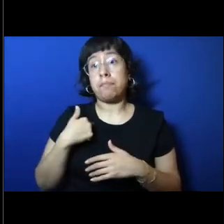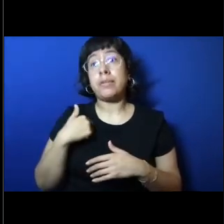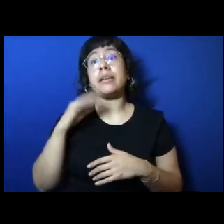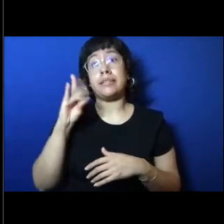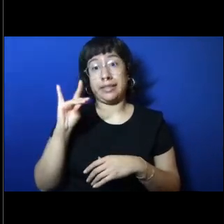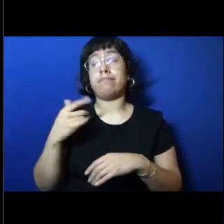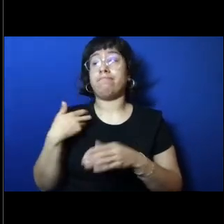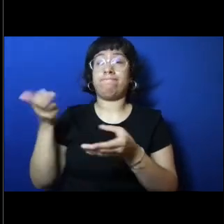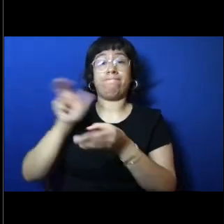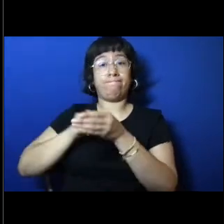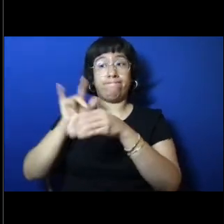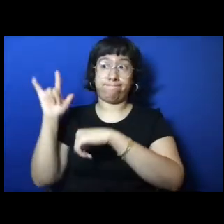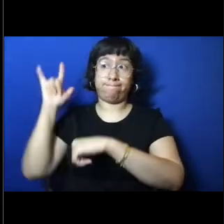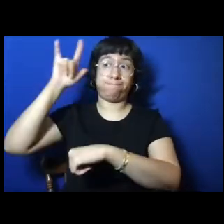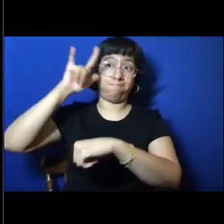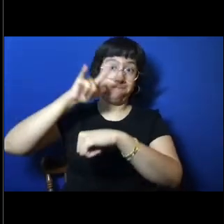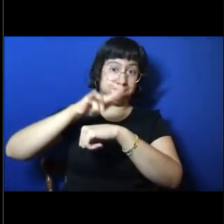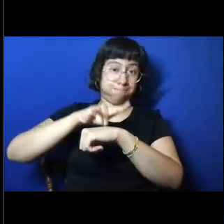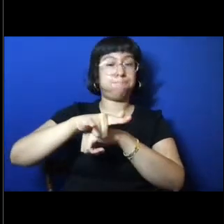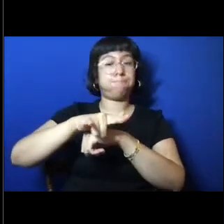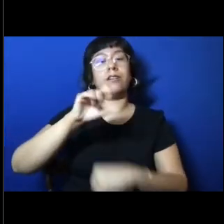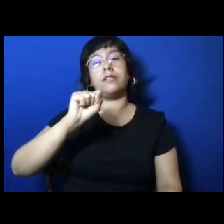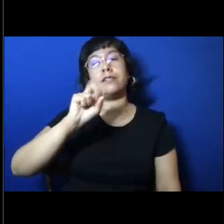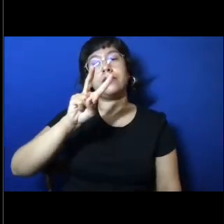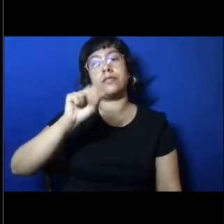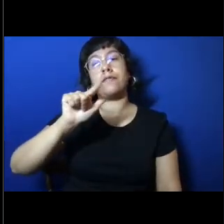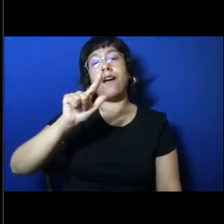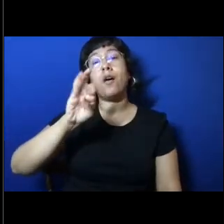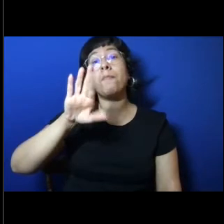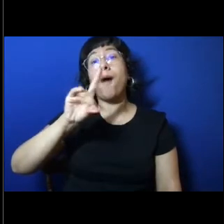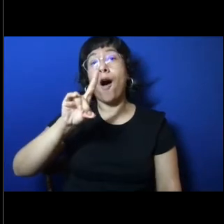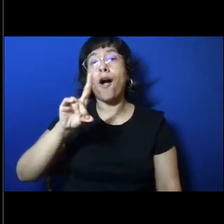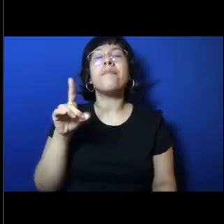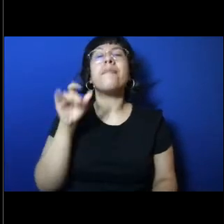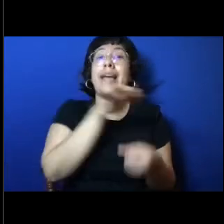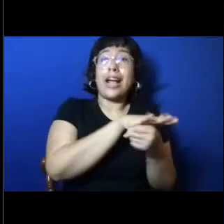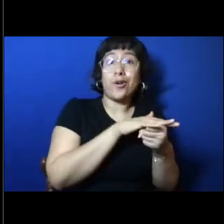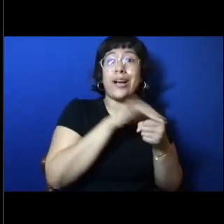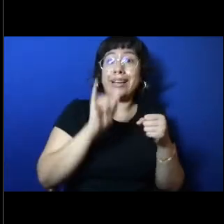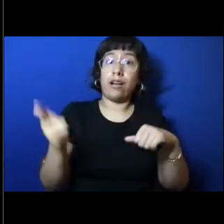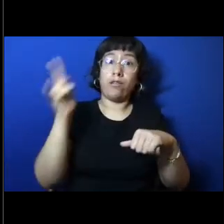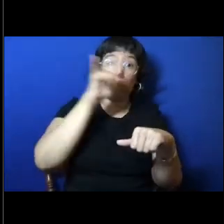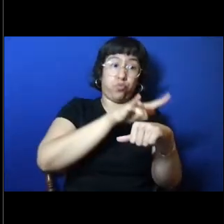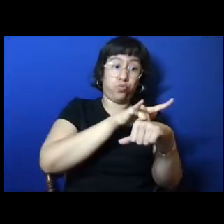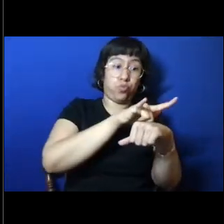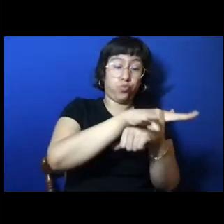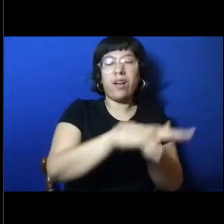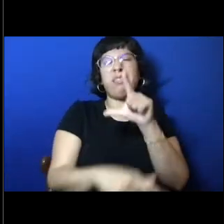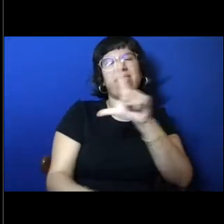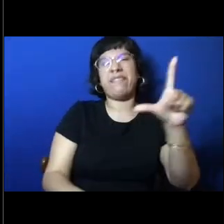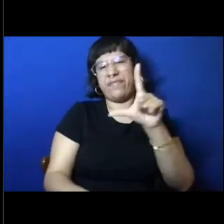and there is a runway that's way to the left of this. But this is a plateau that's a nice. It's above the mountain ranges.